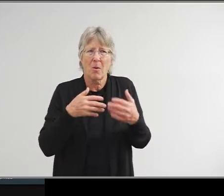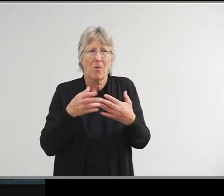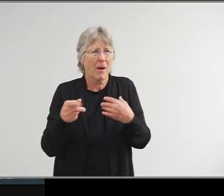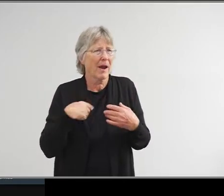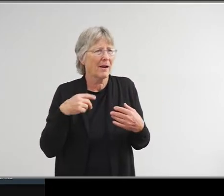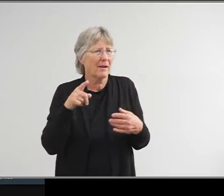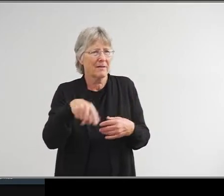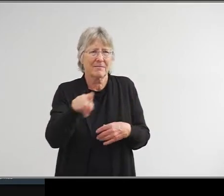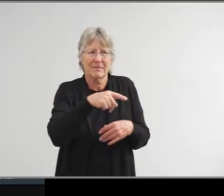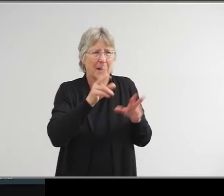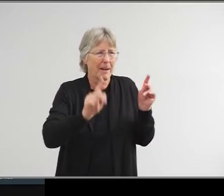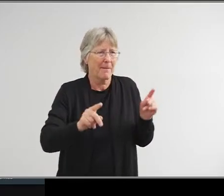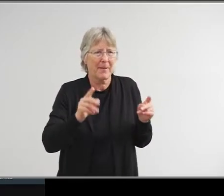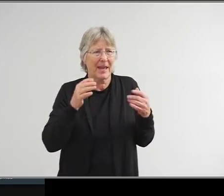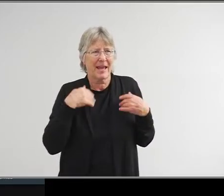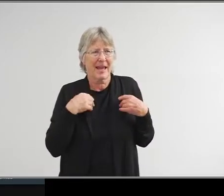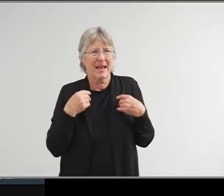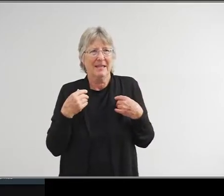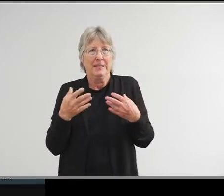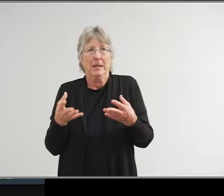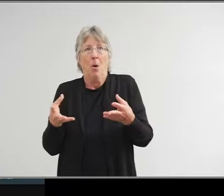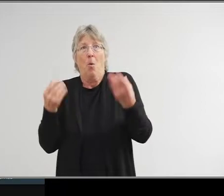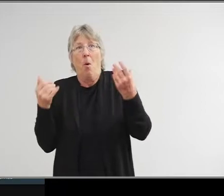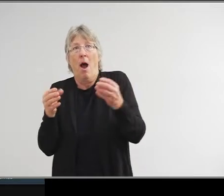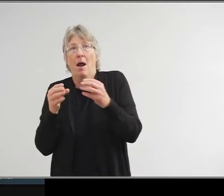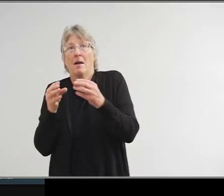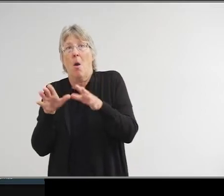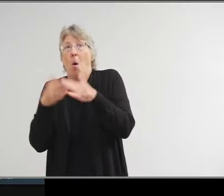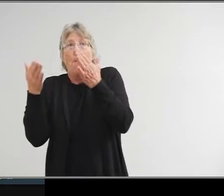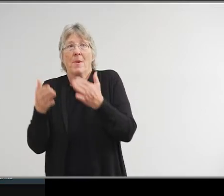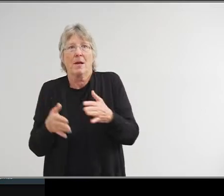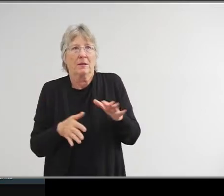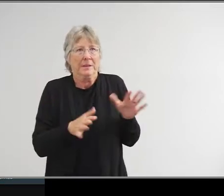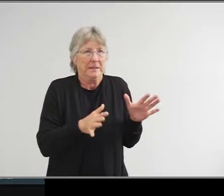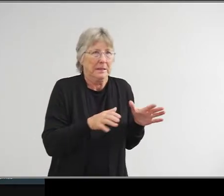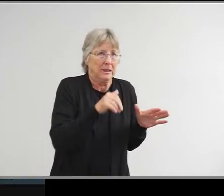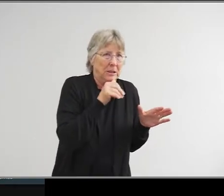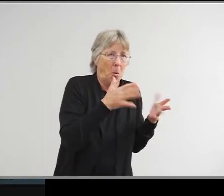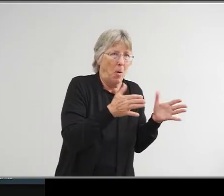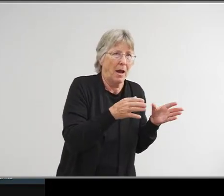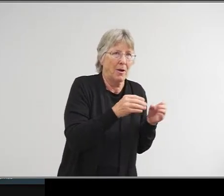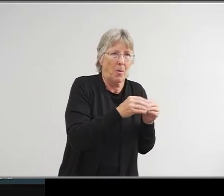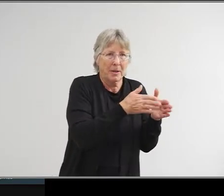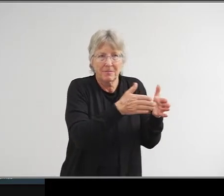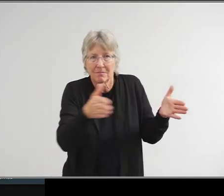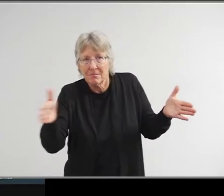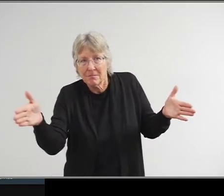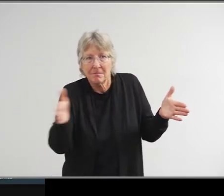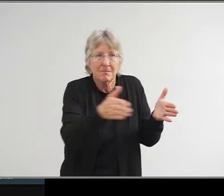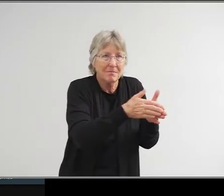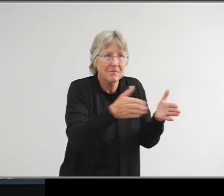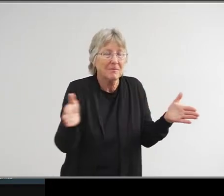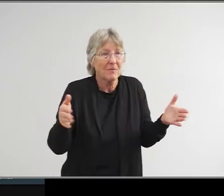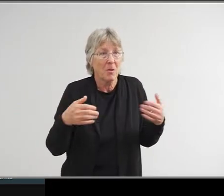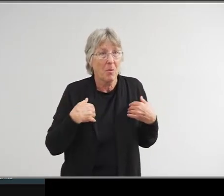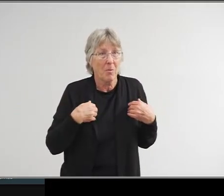on the urgency to want to open up or not we have the biggest surge that we've had in this pandemic.